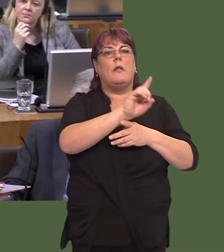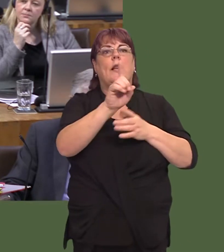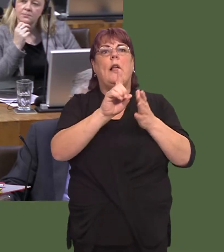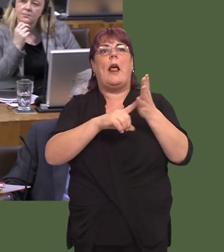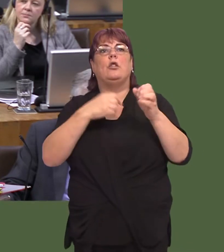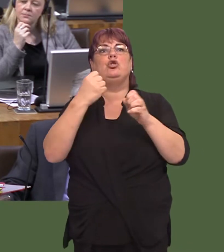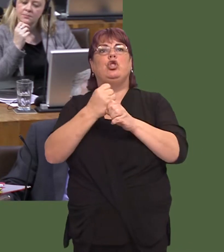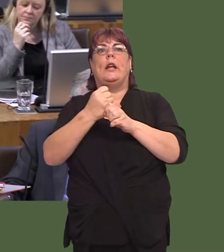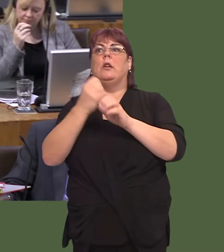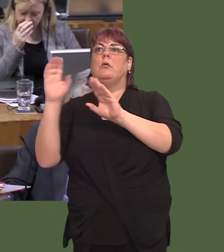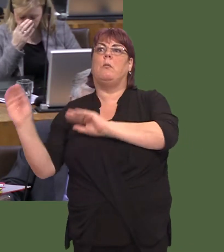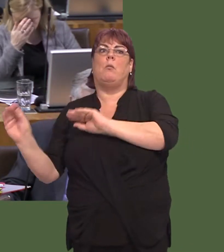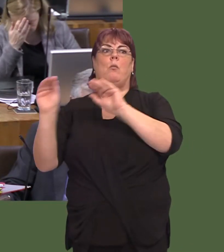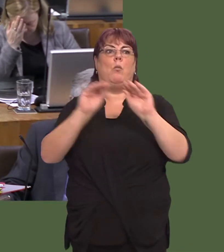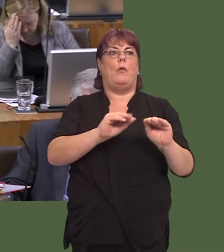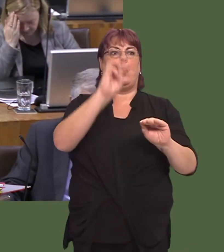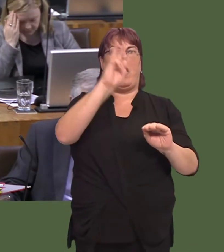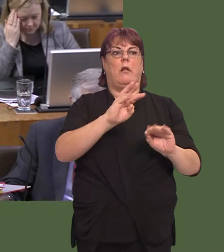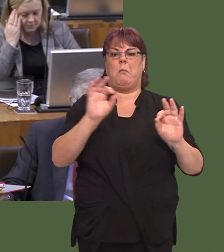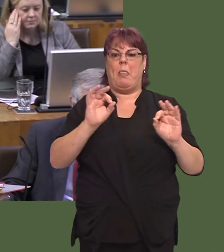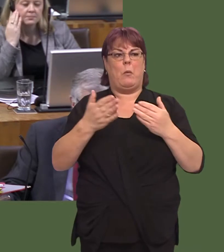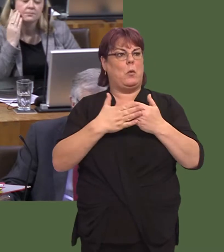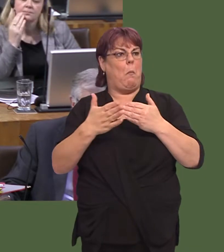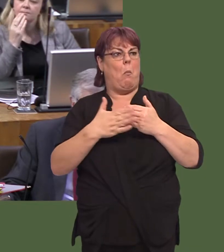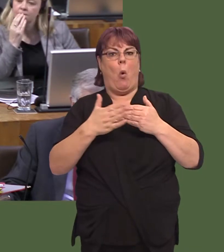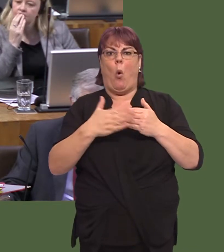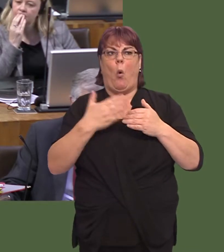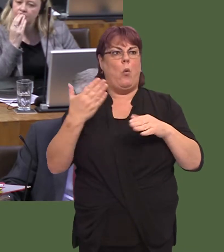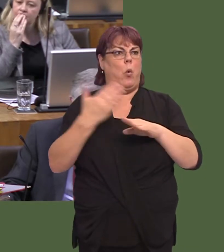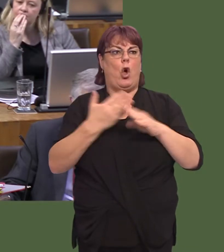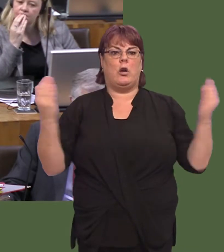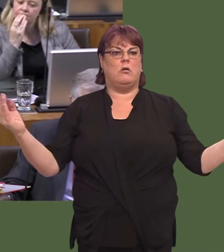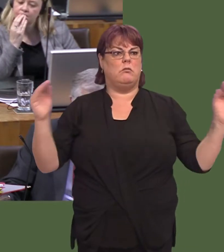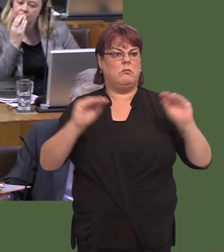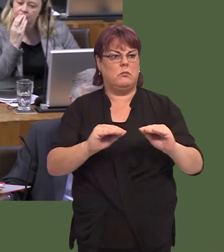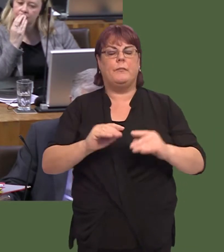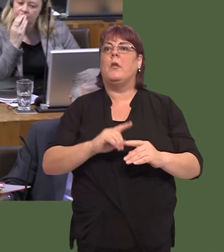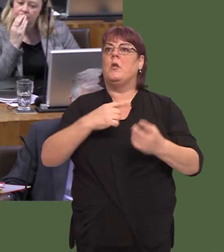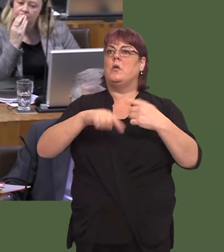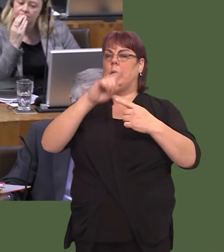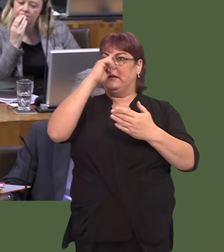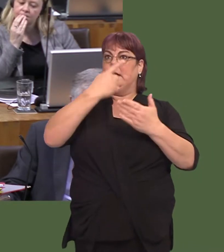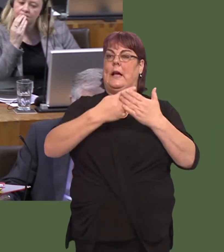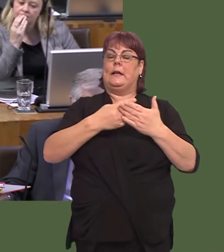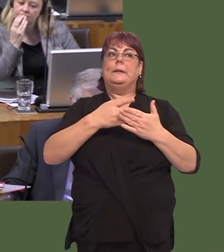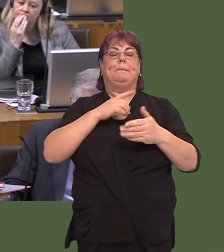So, it is extremely important that we build a foundation of self-employment in the economy.